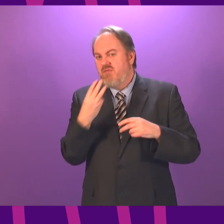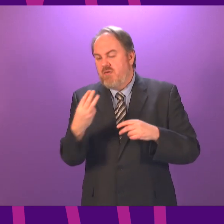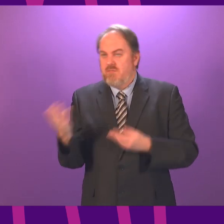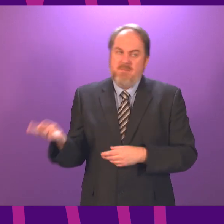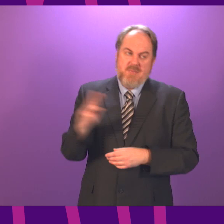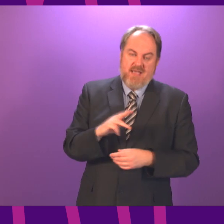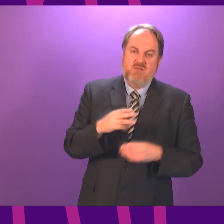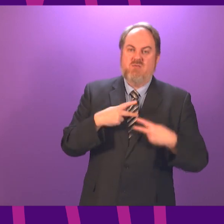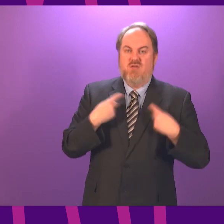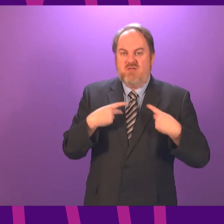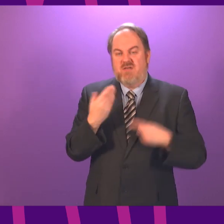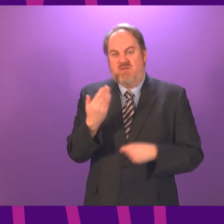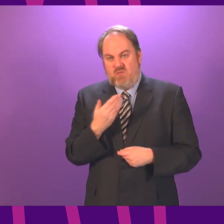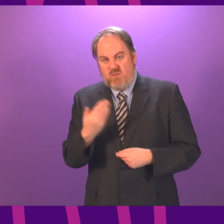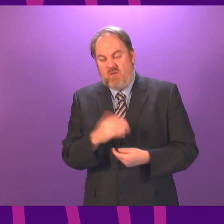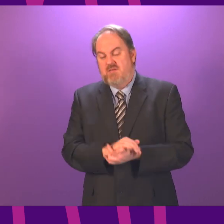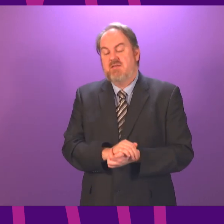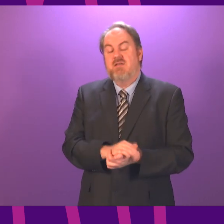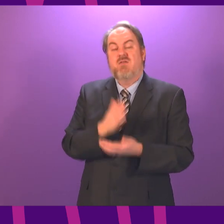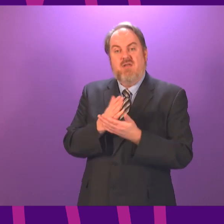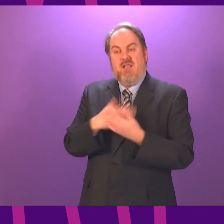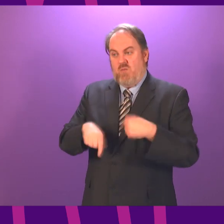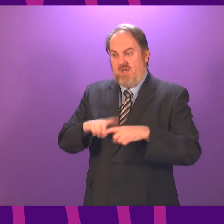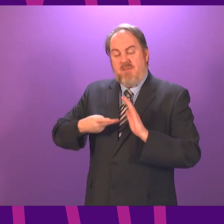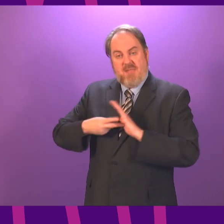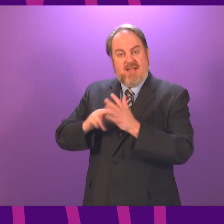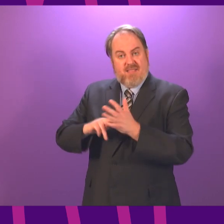education recovery and additional family support, as we announced yesterday. That is in addition